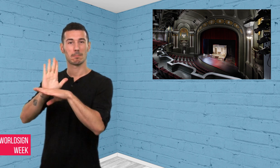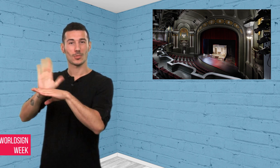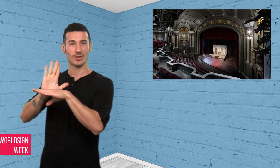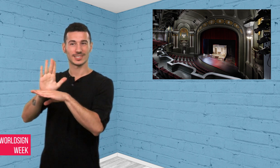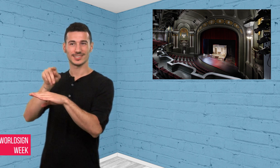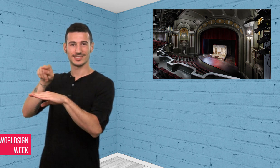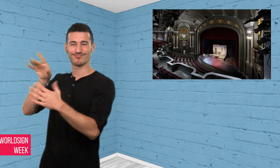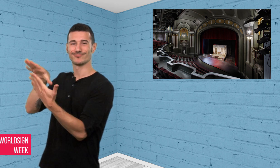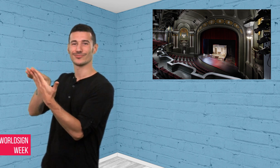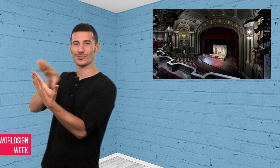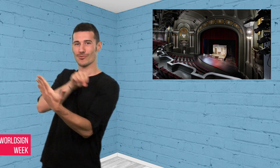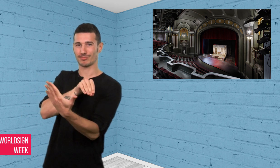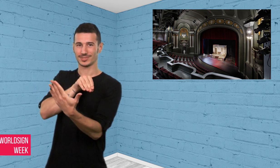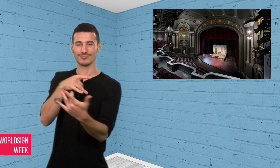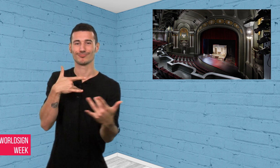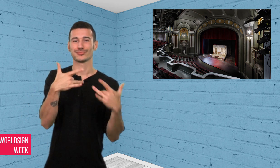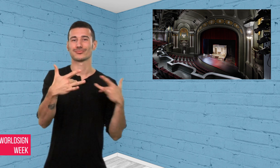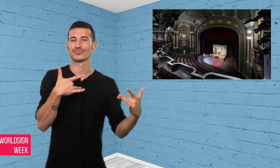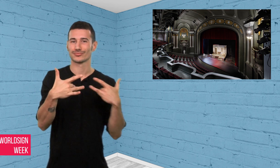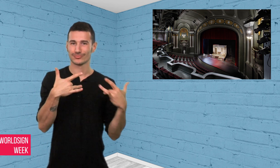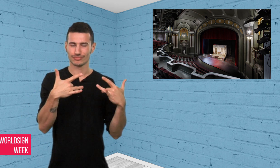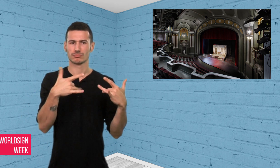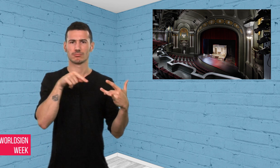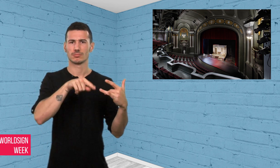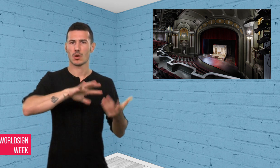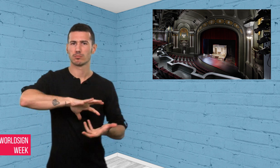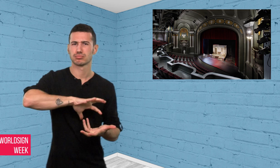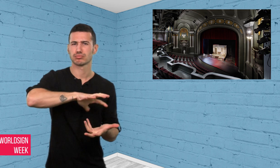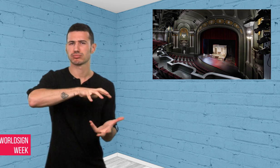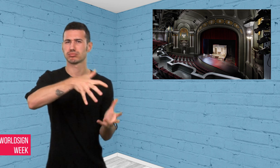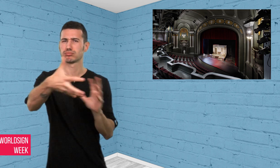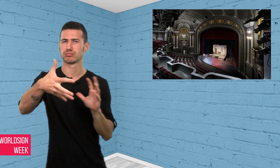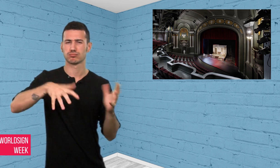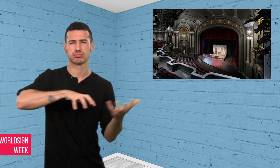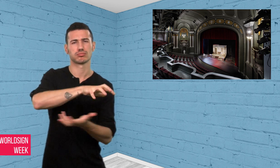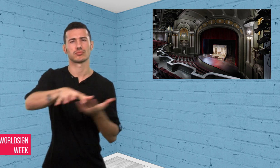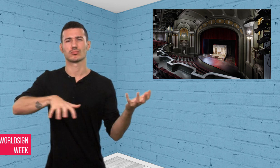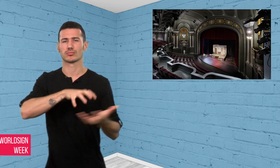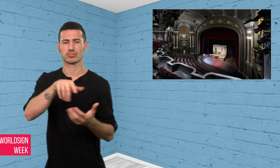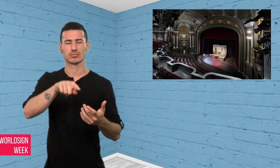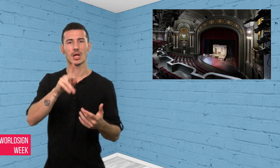version of ‘Tribe’ which caused major controversy in